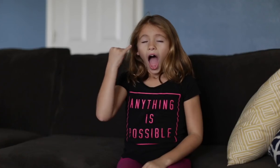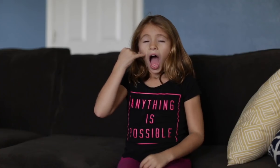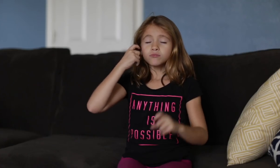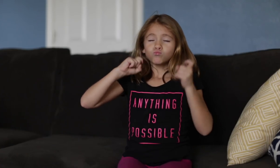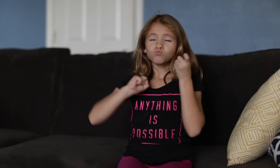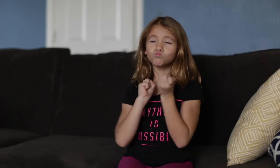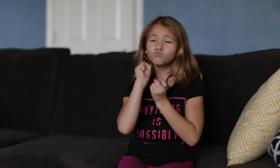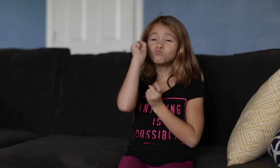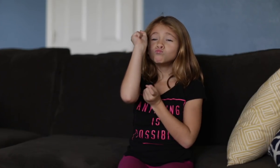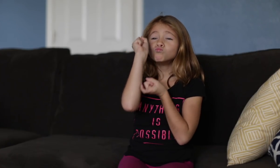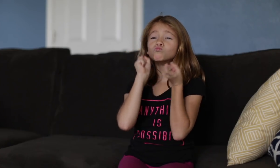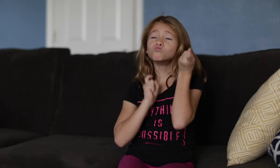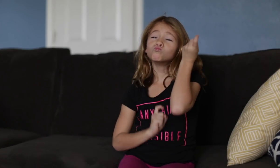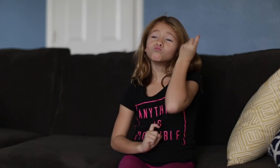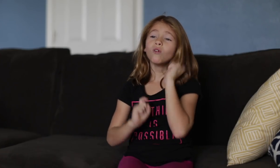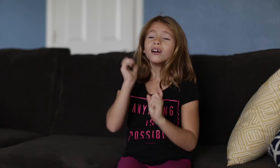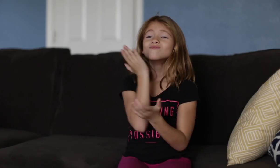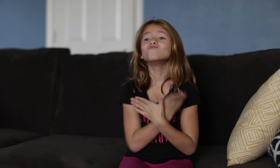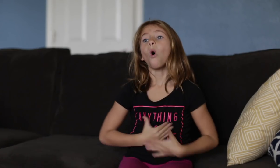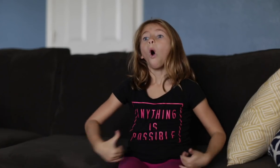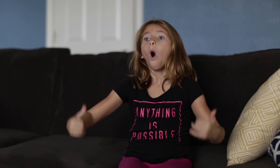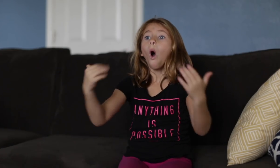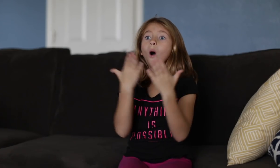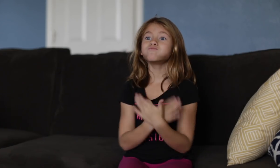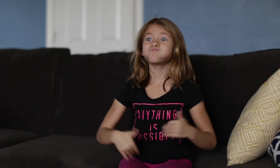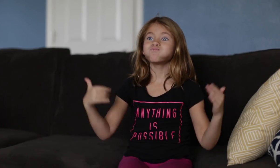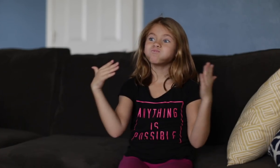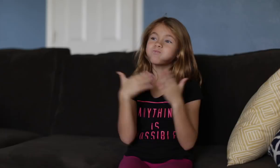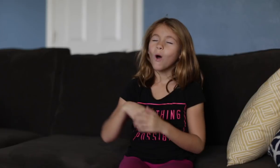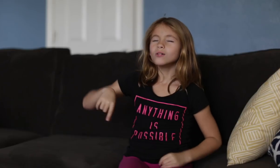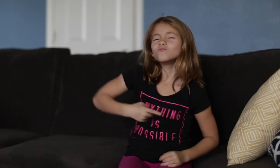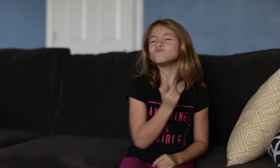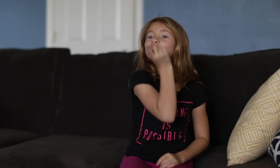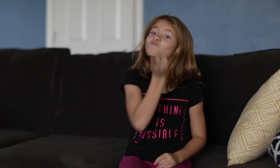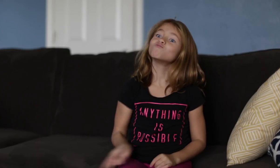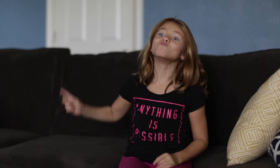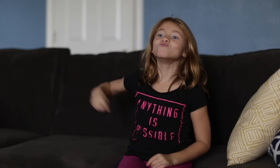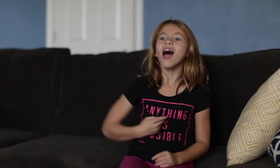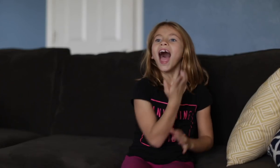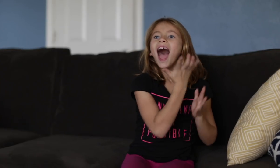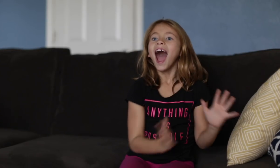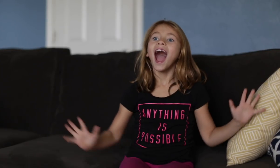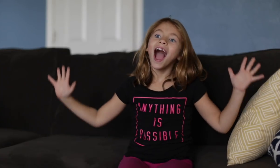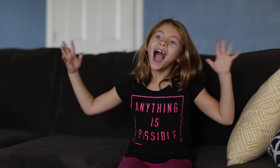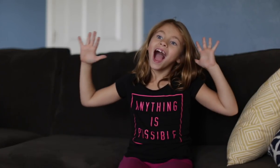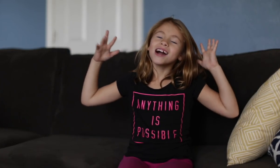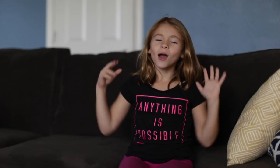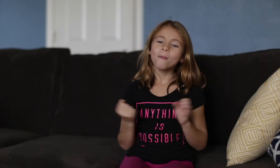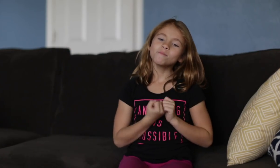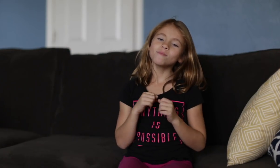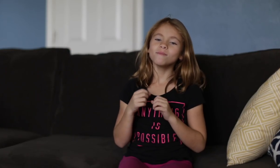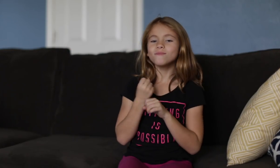Using your facial expression can easily make your story exciting and interesting! (telling the story with a facial expression)